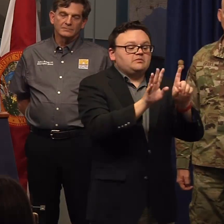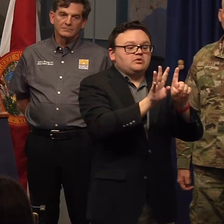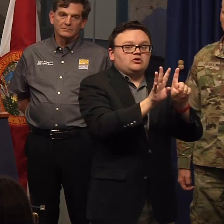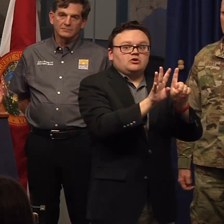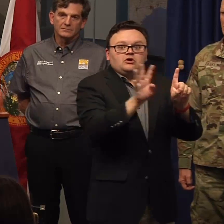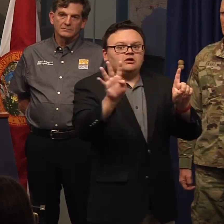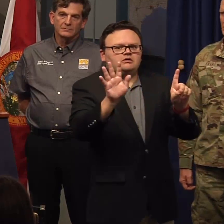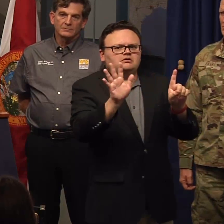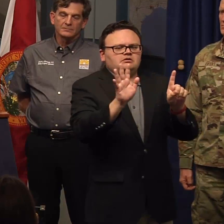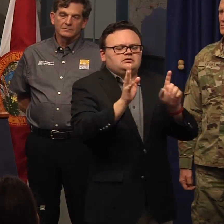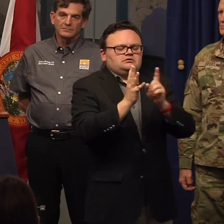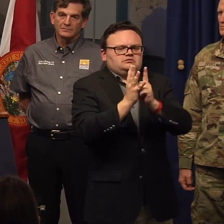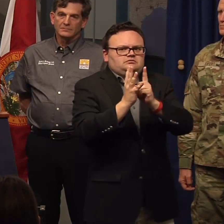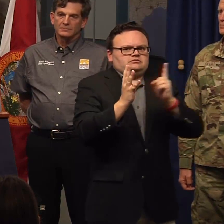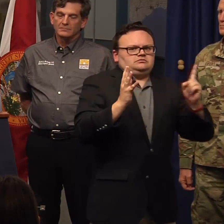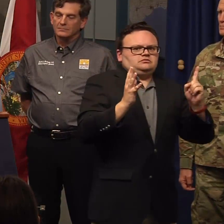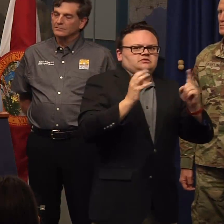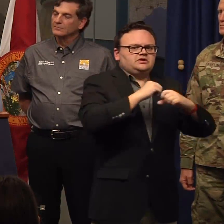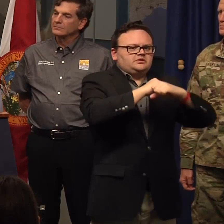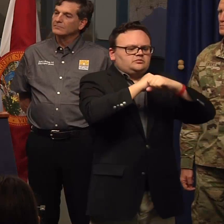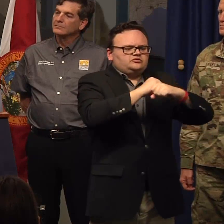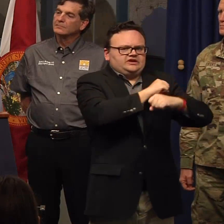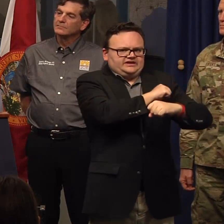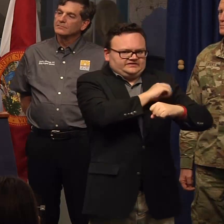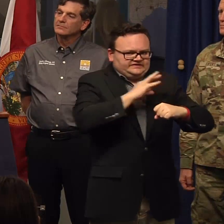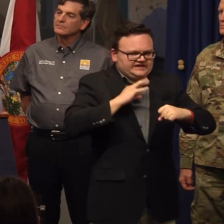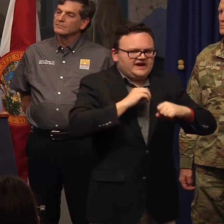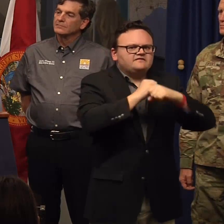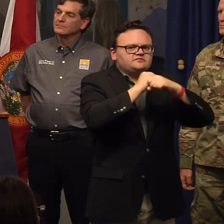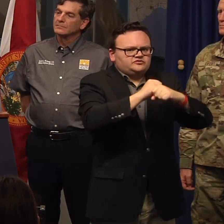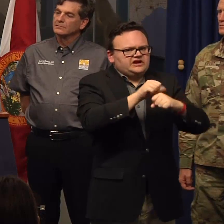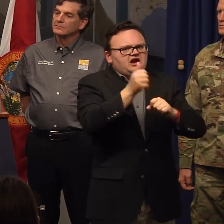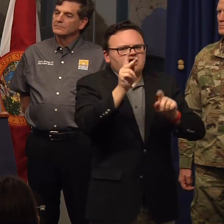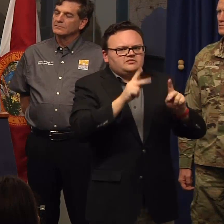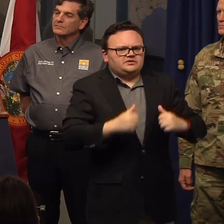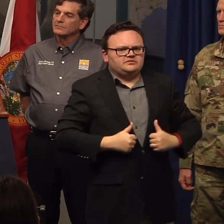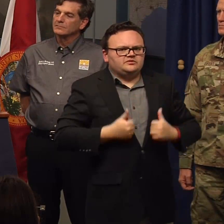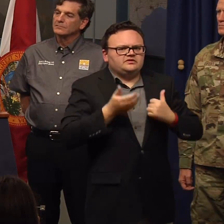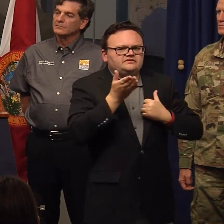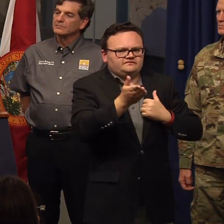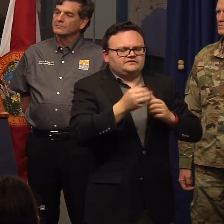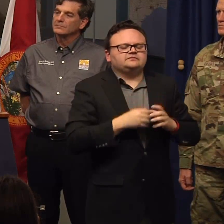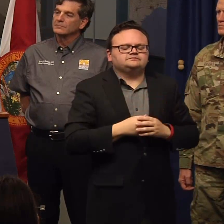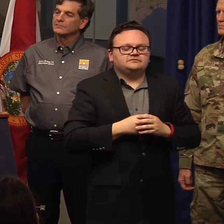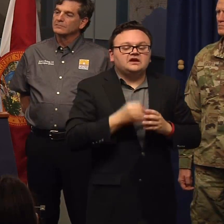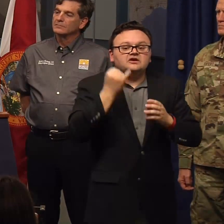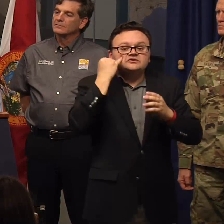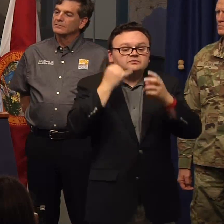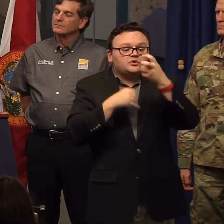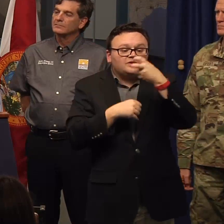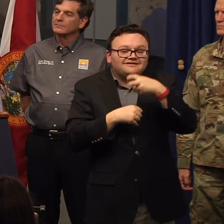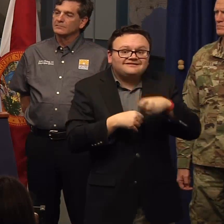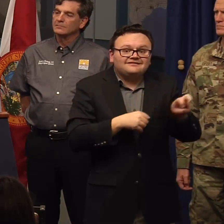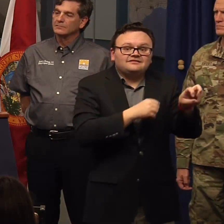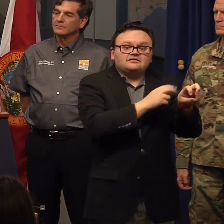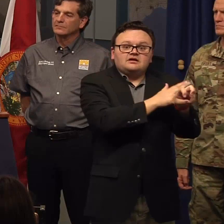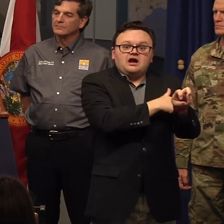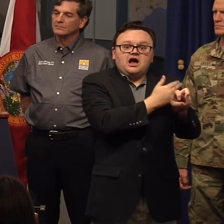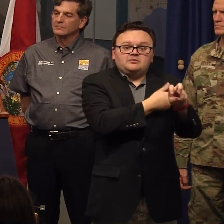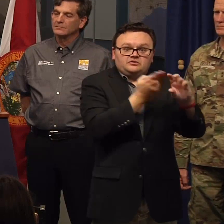INDIVIDUAL , TO TEST AND CARE